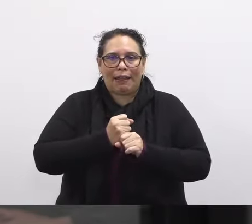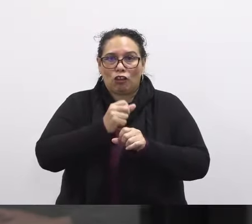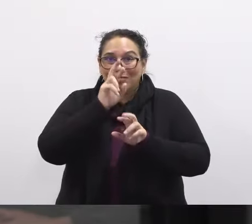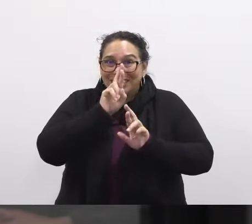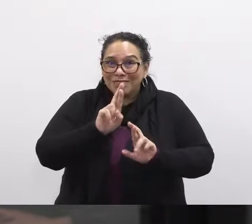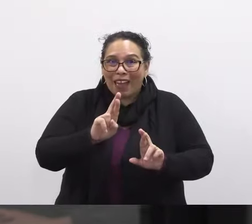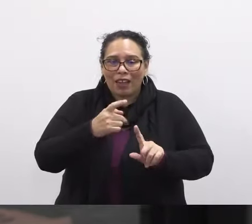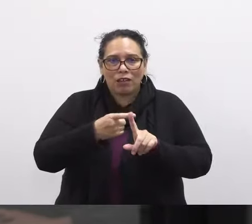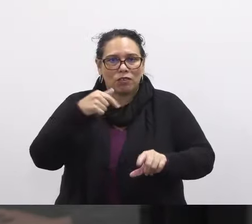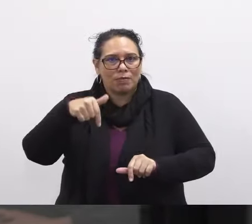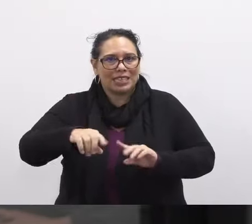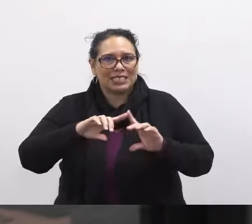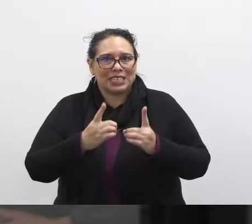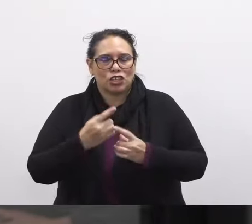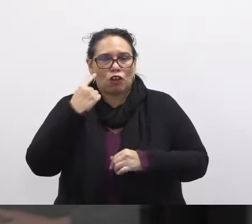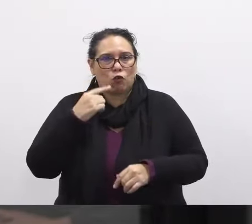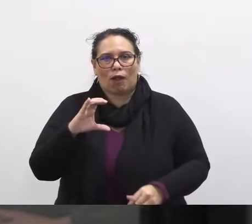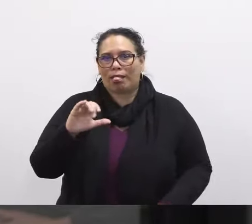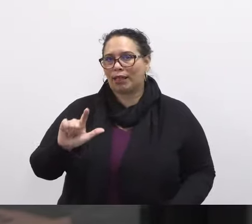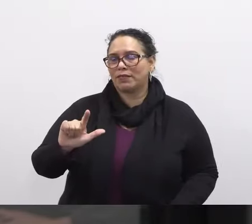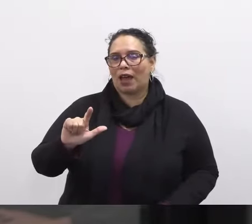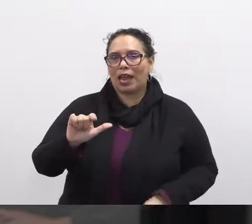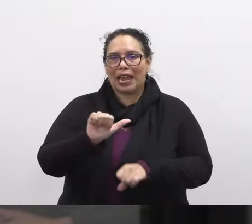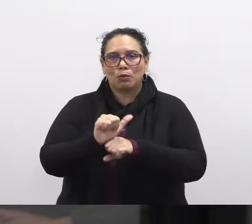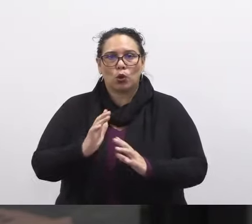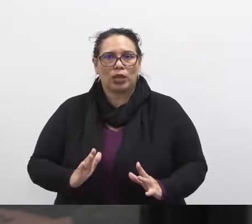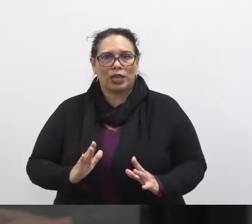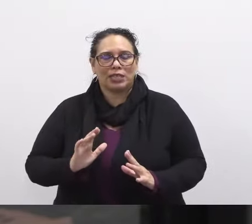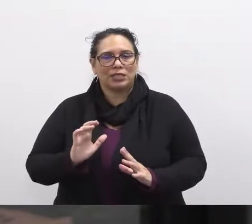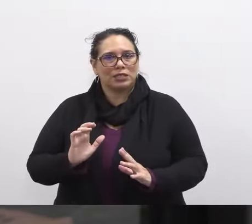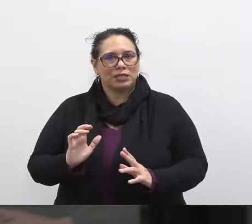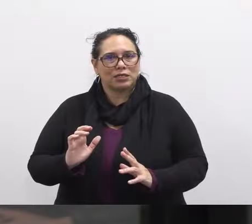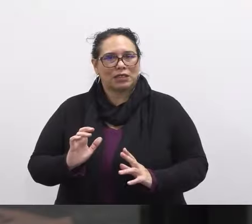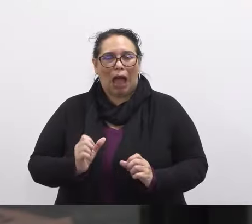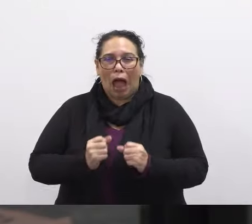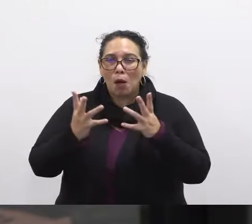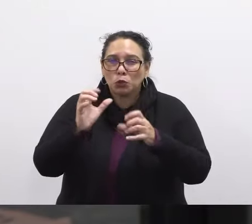for classified employees, our workload, our wages,